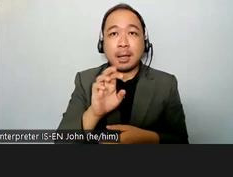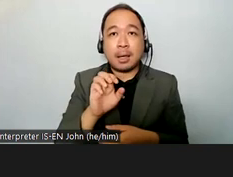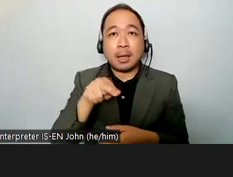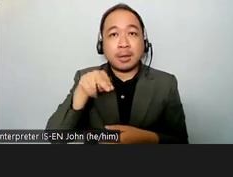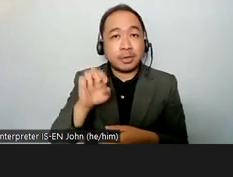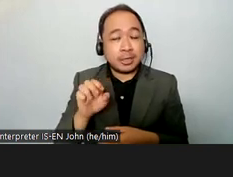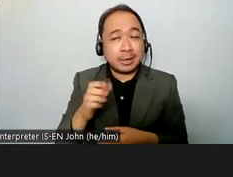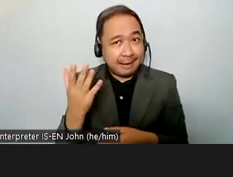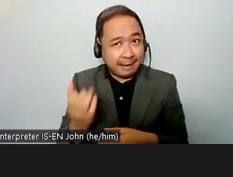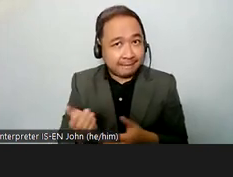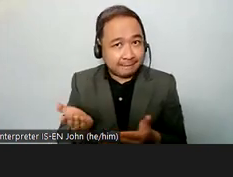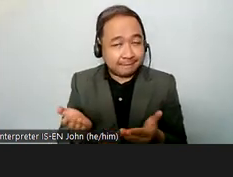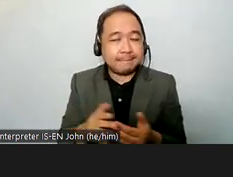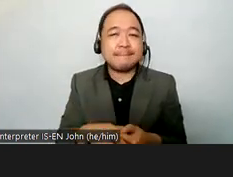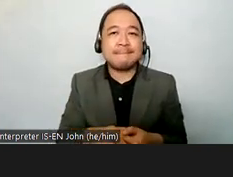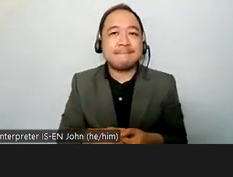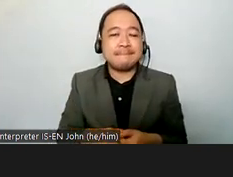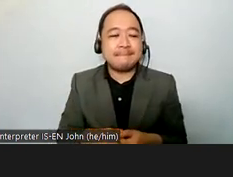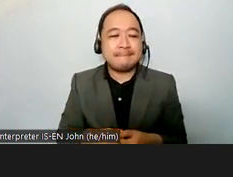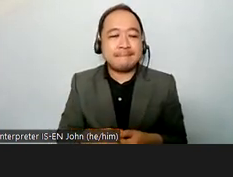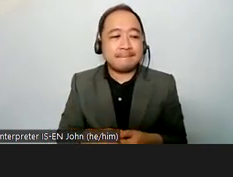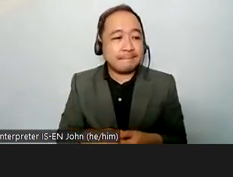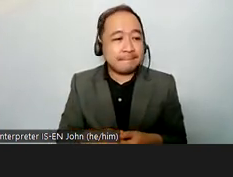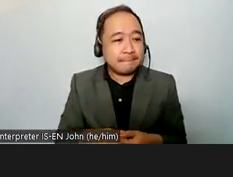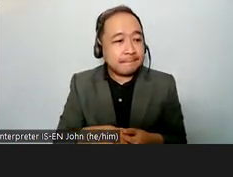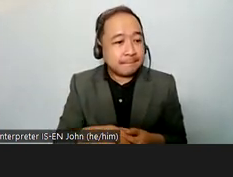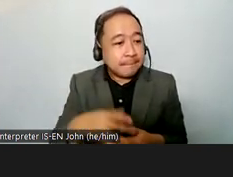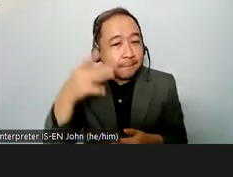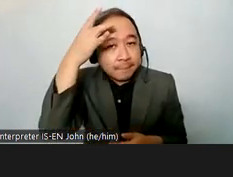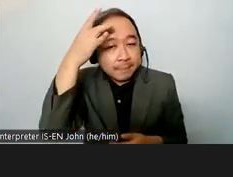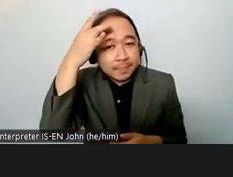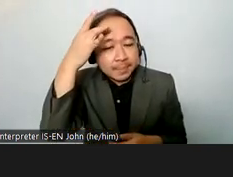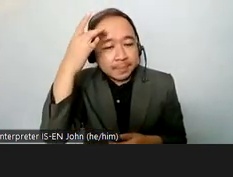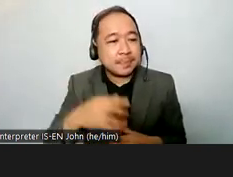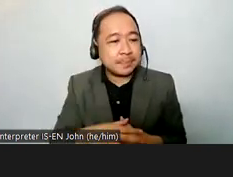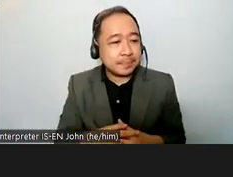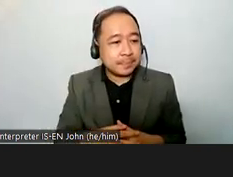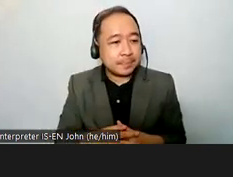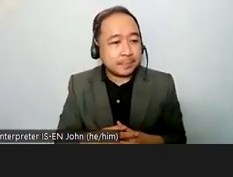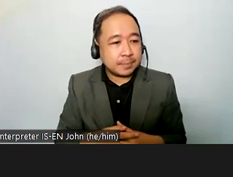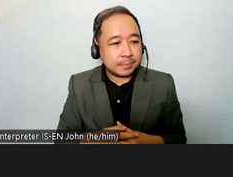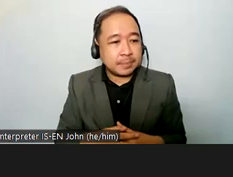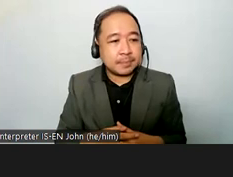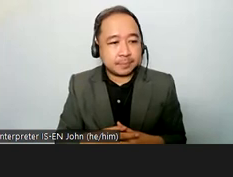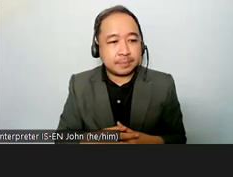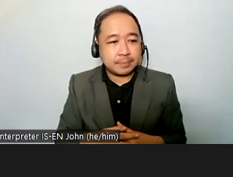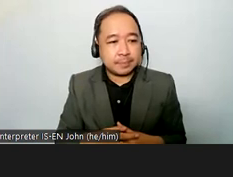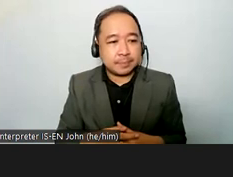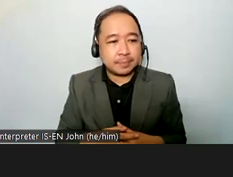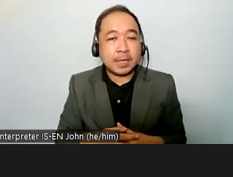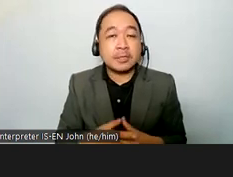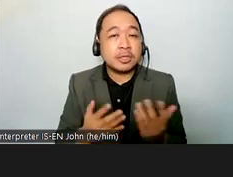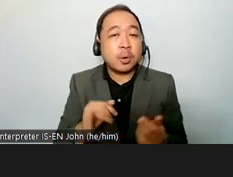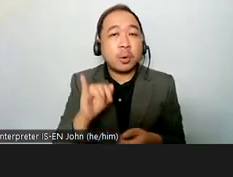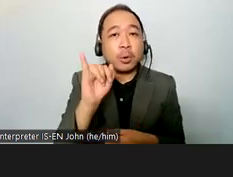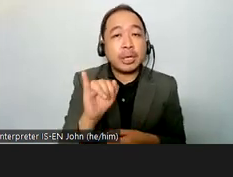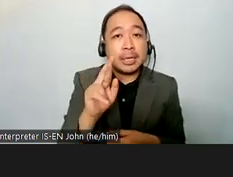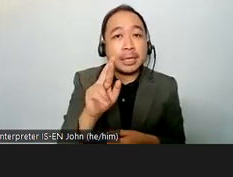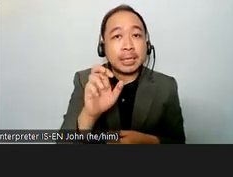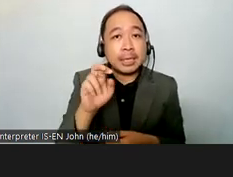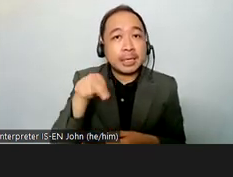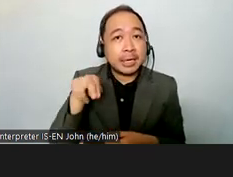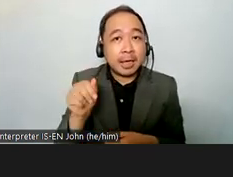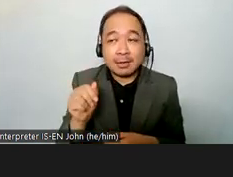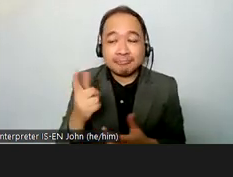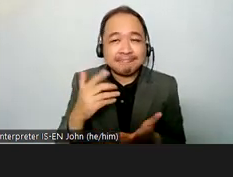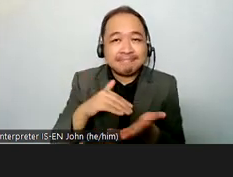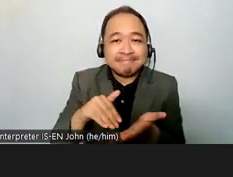the floor is yours oh sorry i'm sorry iran irene i'm sorry irene are you there